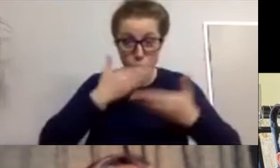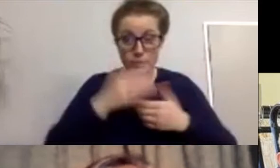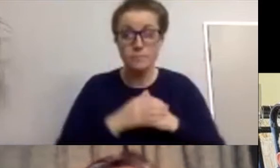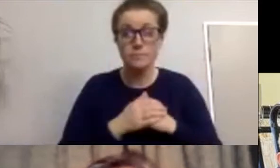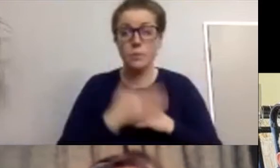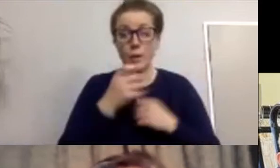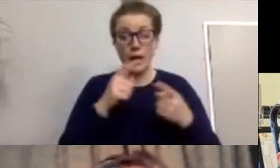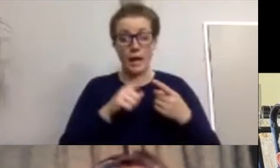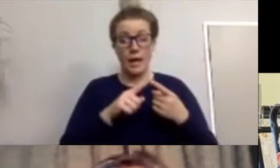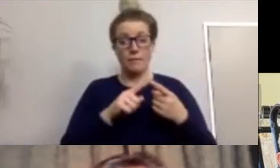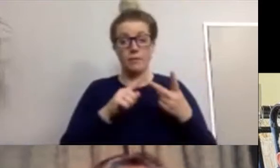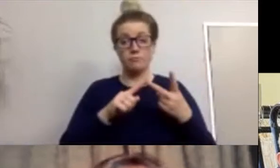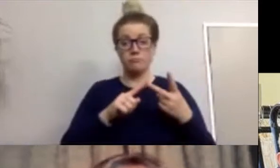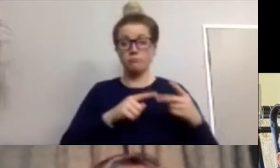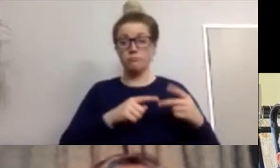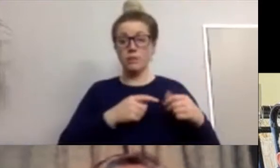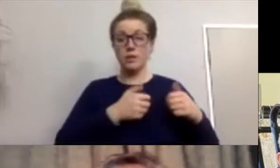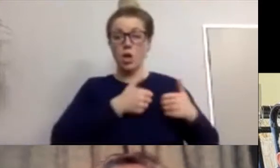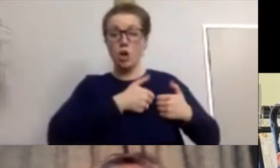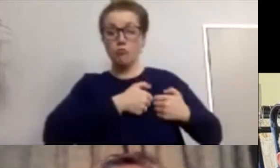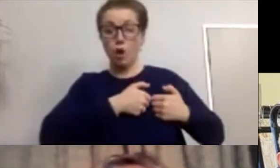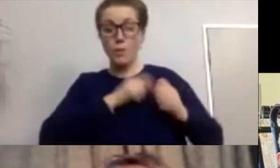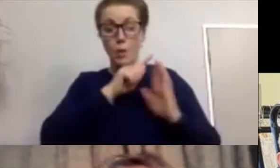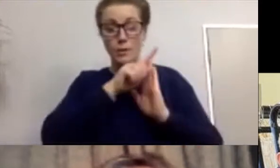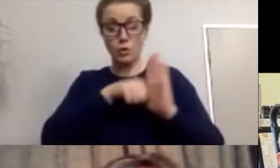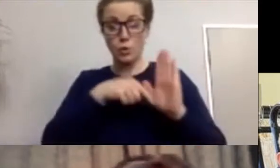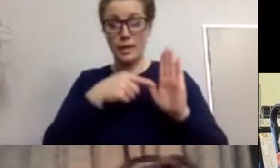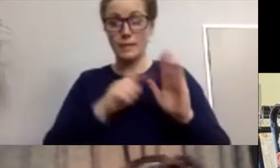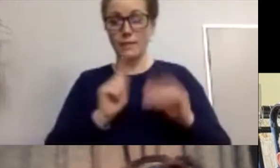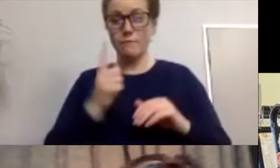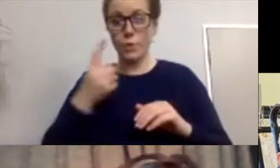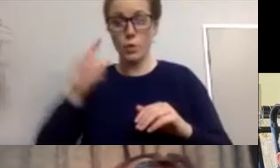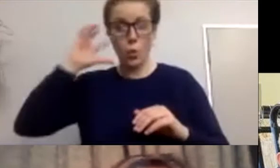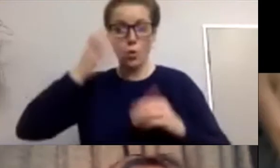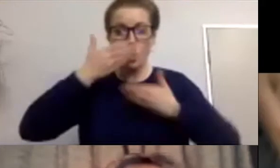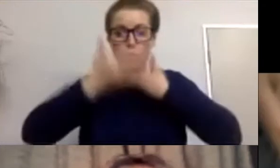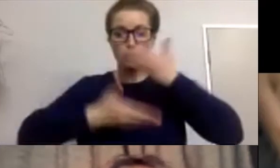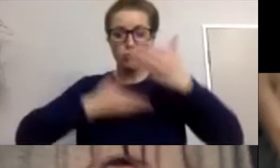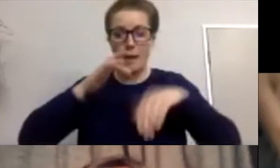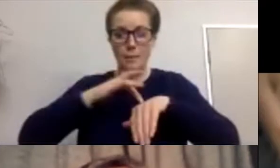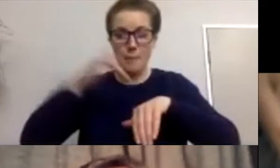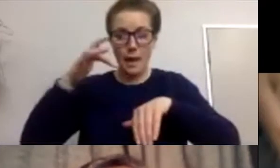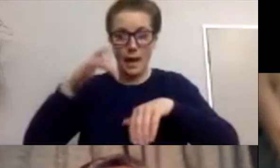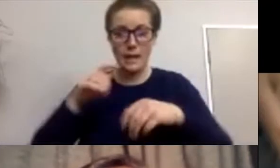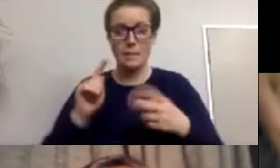Romeo and Juliet which was the first audio described ballet, we've done in